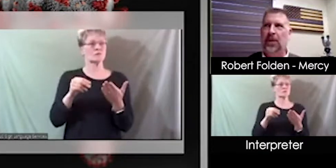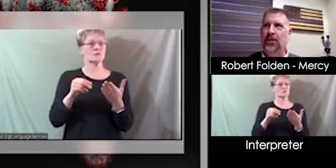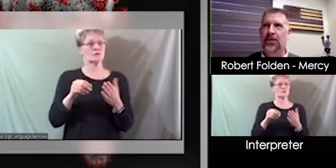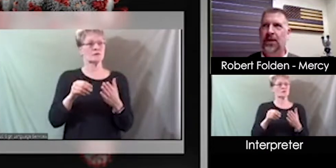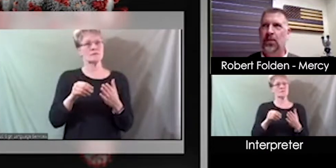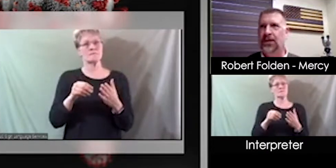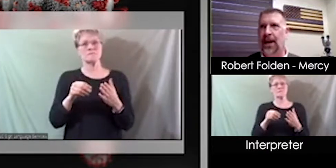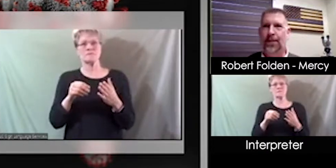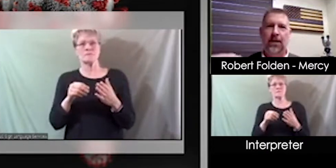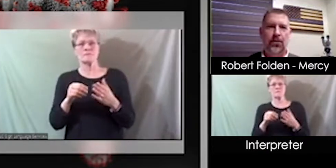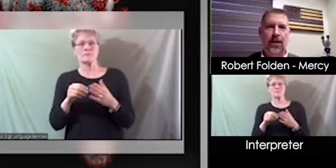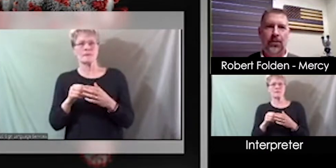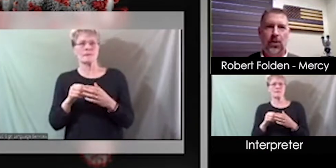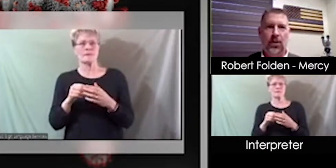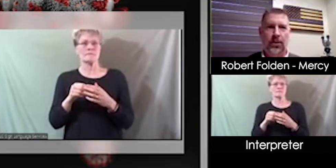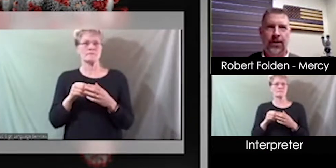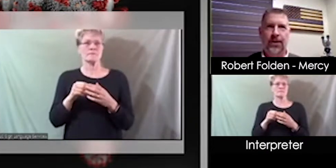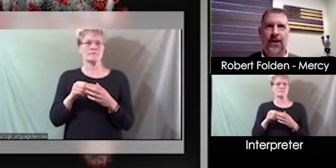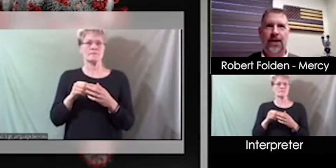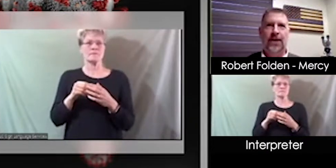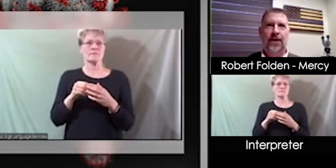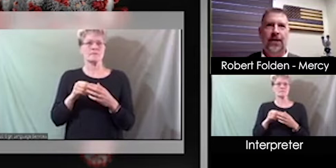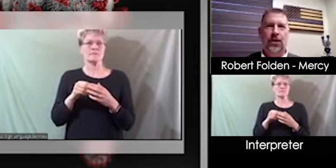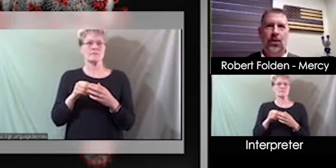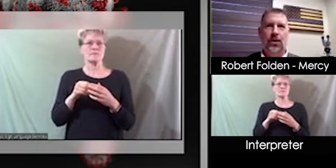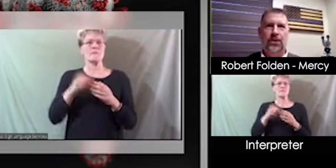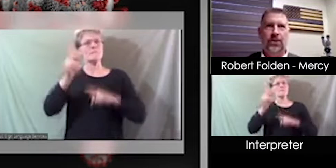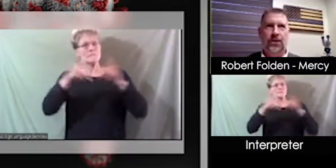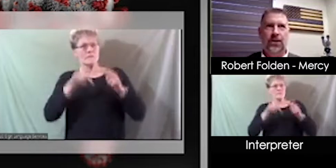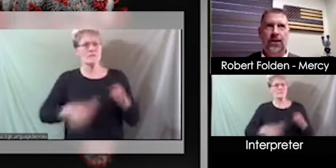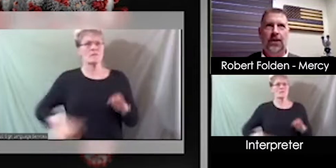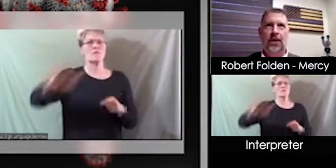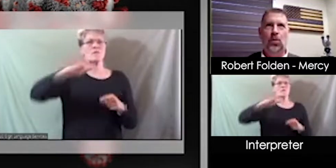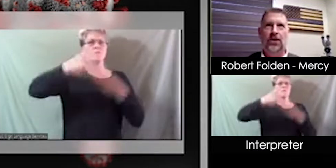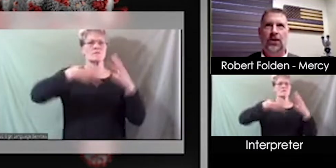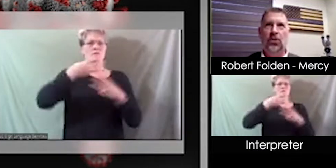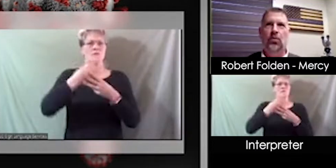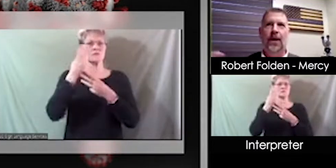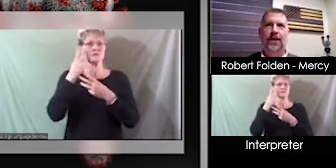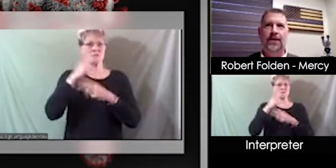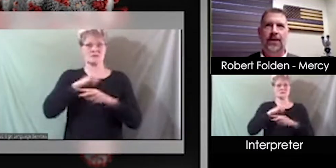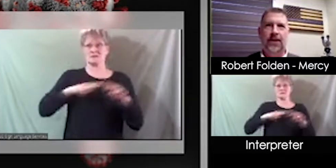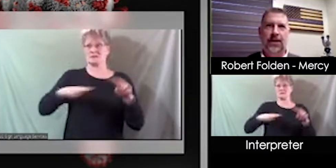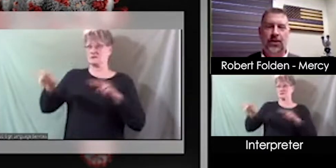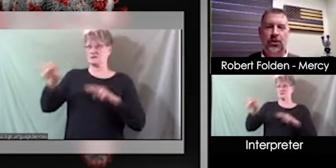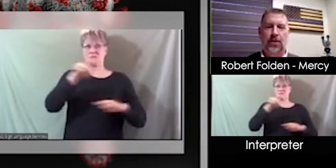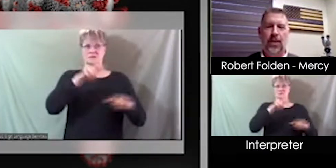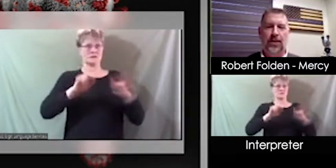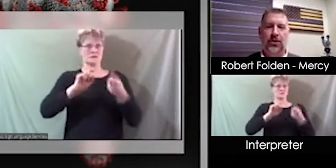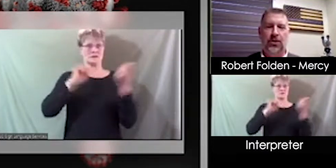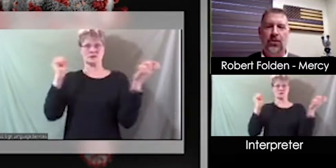people see what's happening throughout the world and and of course I think they want to go right to the extreme measure